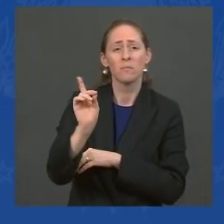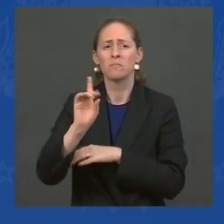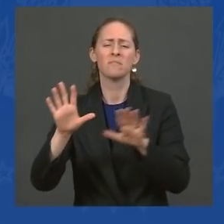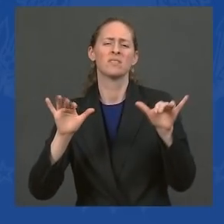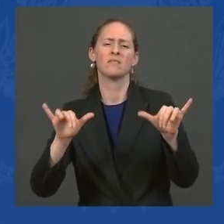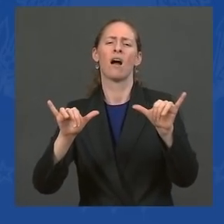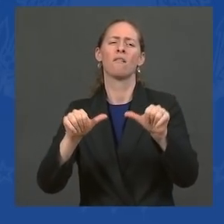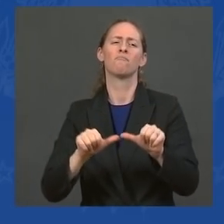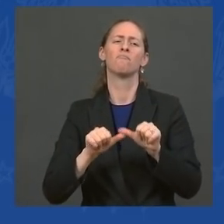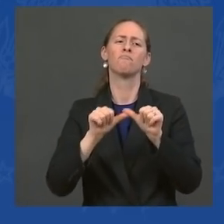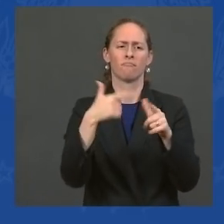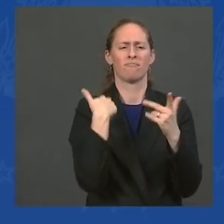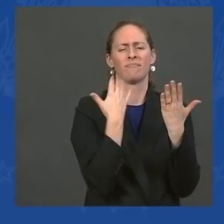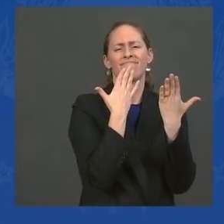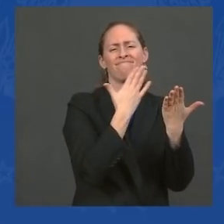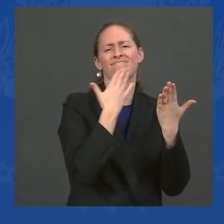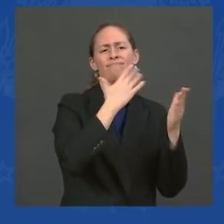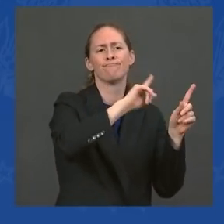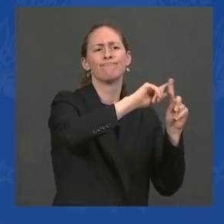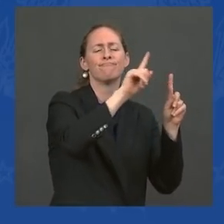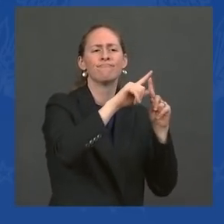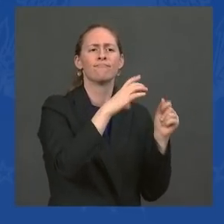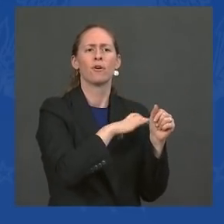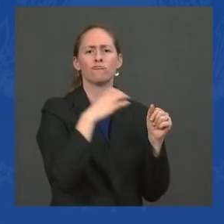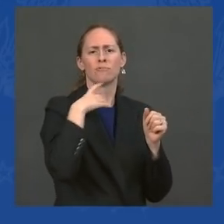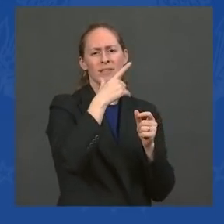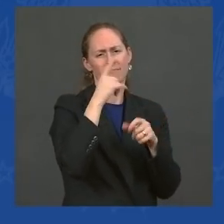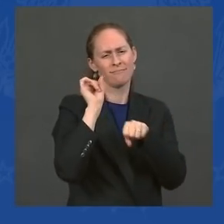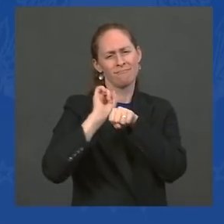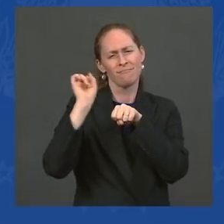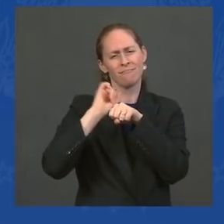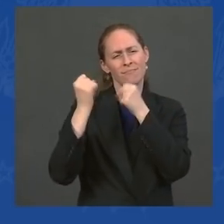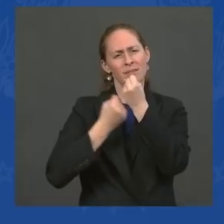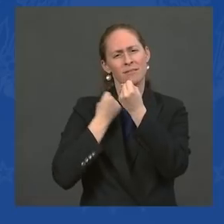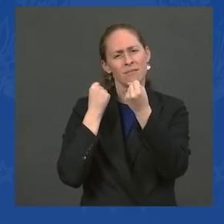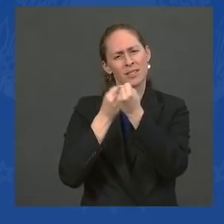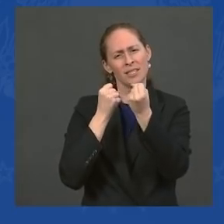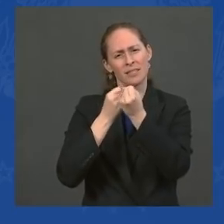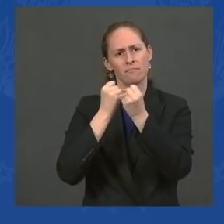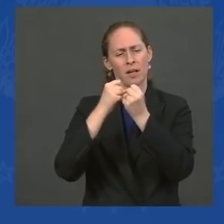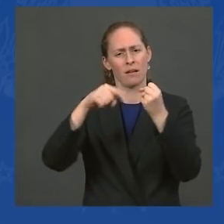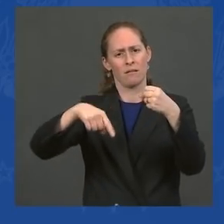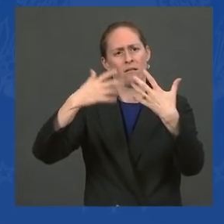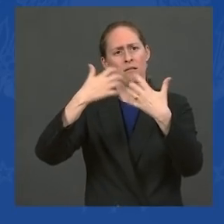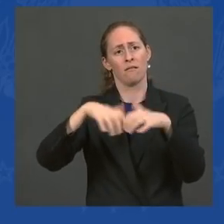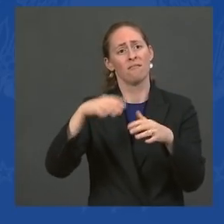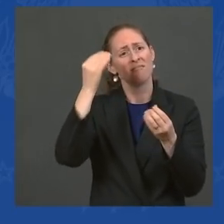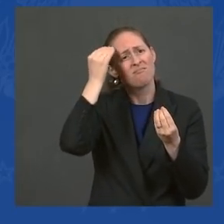And by the way, I might add, as a matter of courtesy, I spoke with both the senators from Utah.